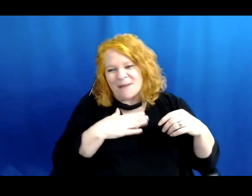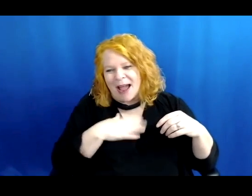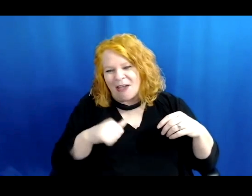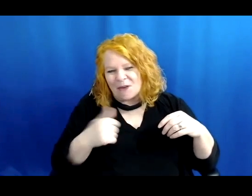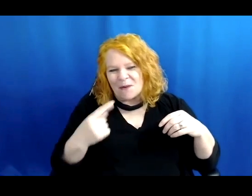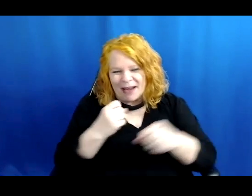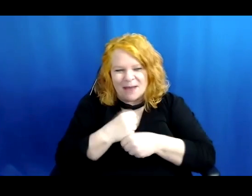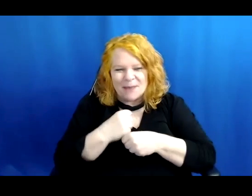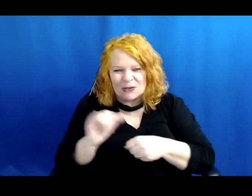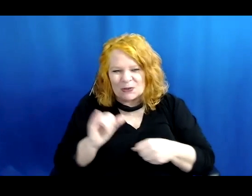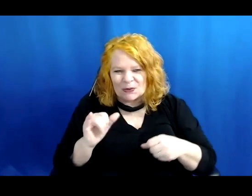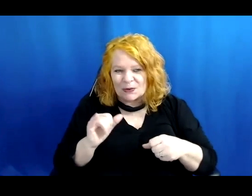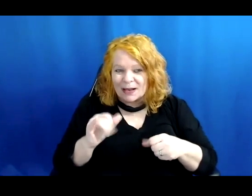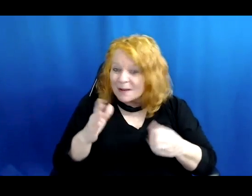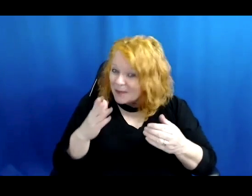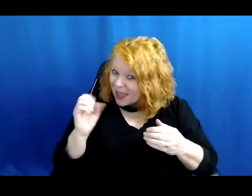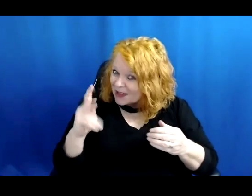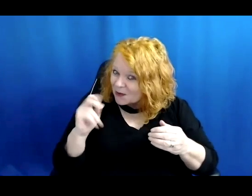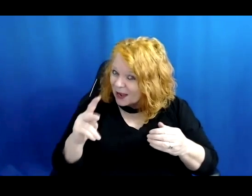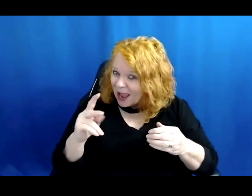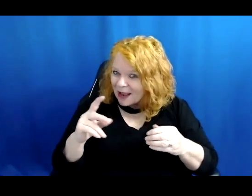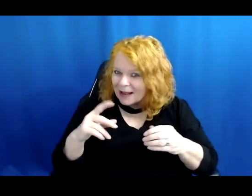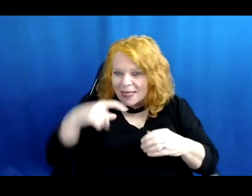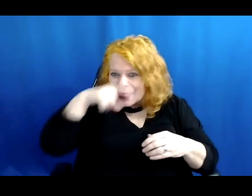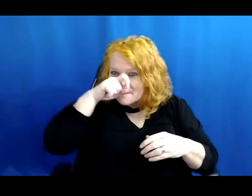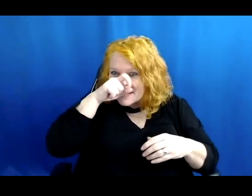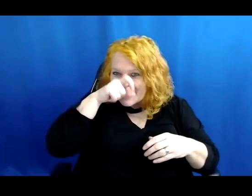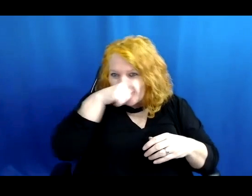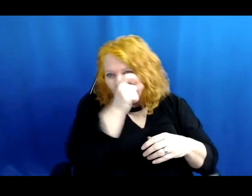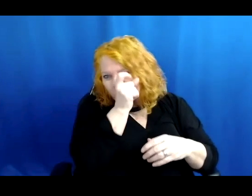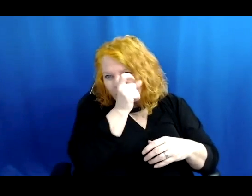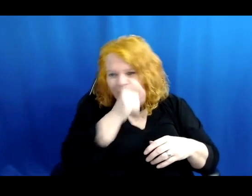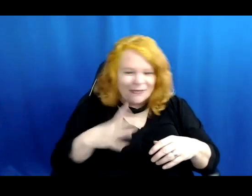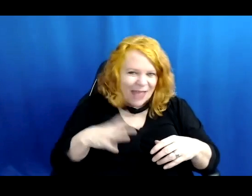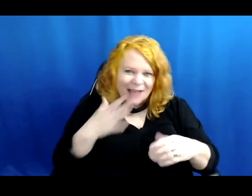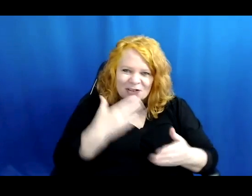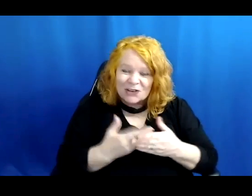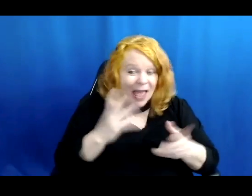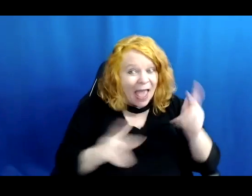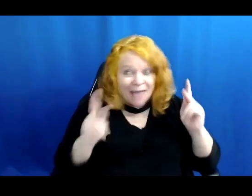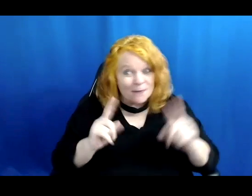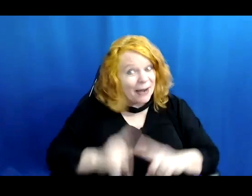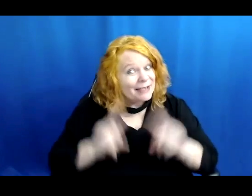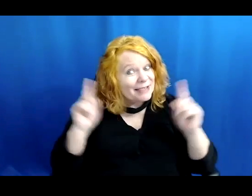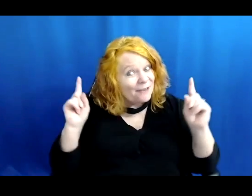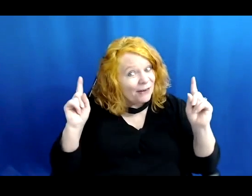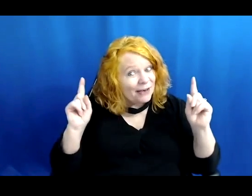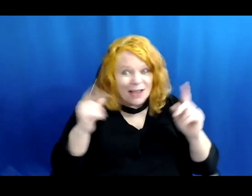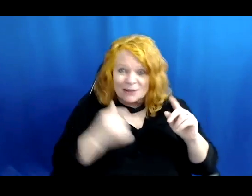Parrot. That’s okay! Wonky beaks are good. That is fine. Everybody is different. This one has a wonky beak and this one has